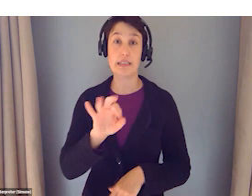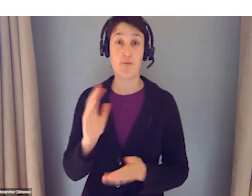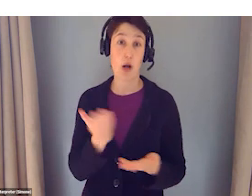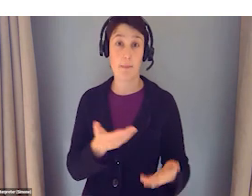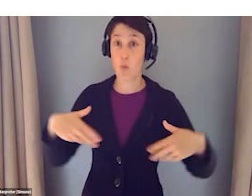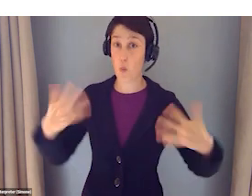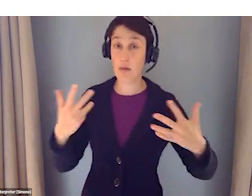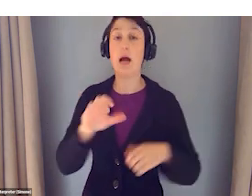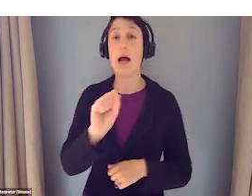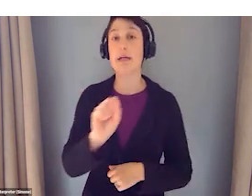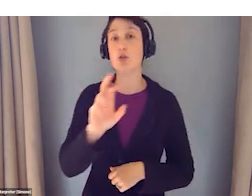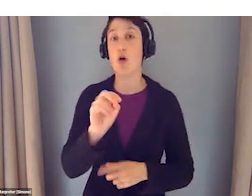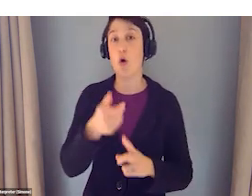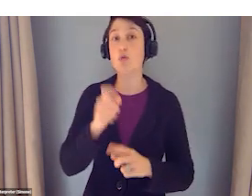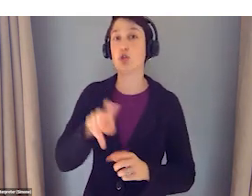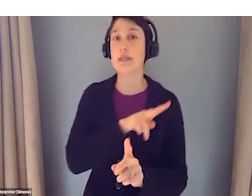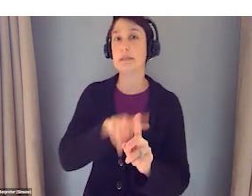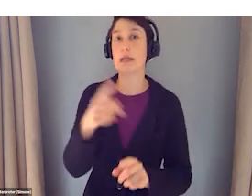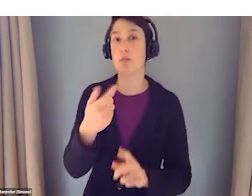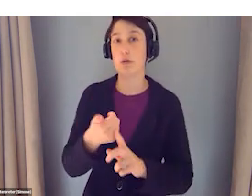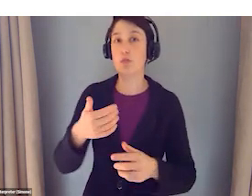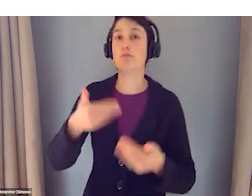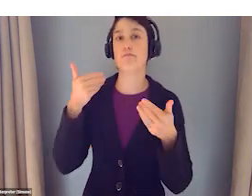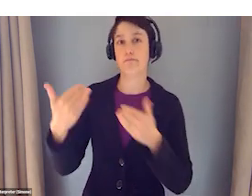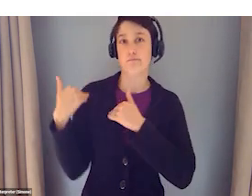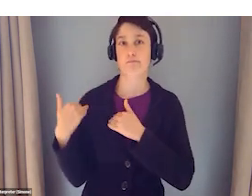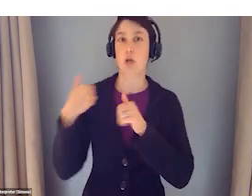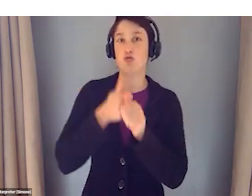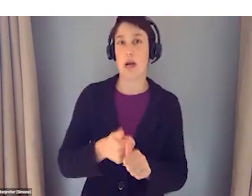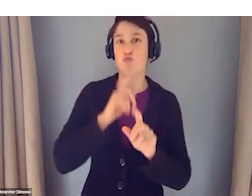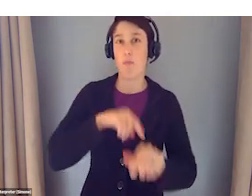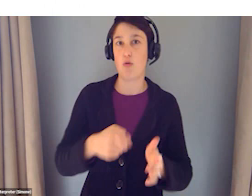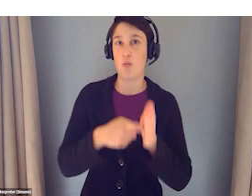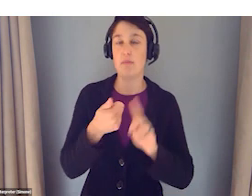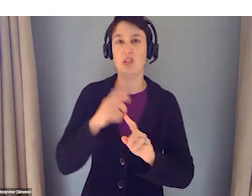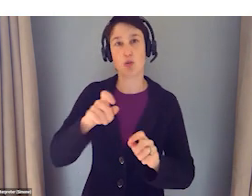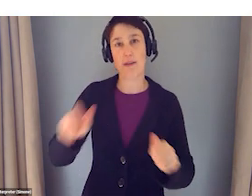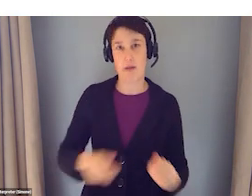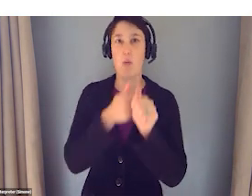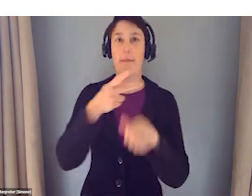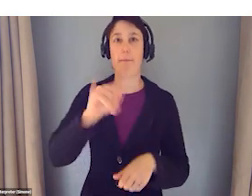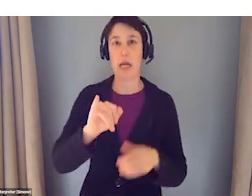to track those report requirements, and should be following up with the PI to make sure that they're on track with supplying those reports.